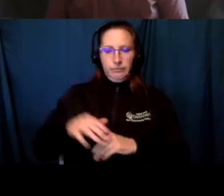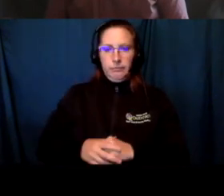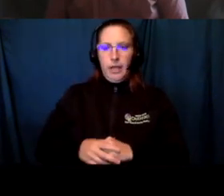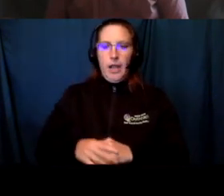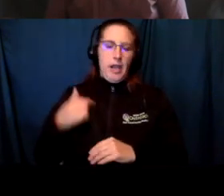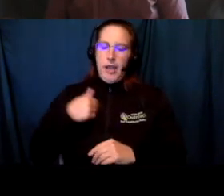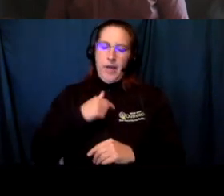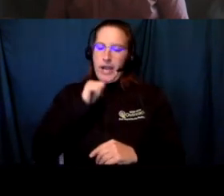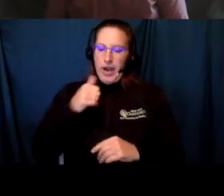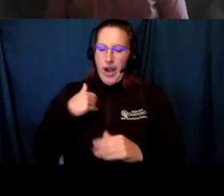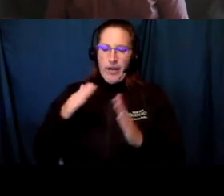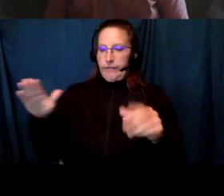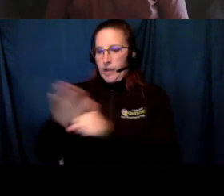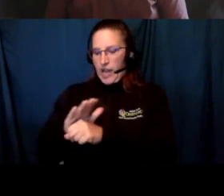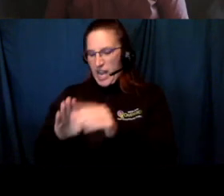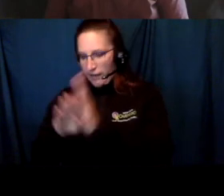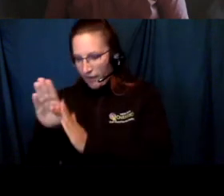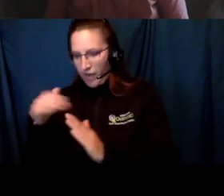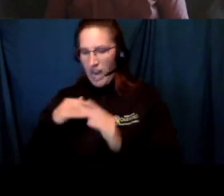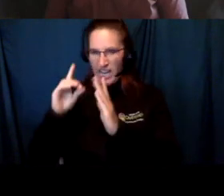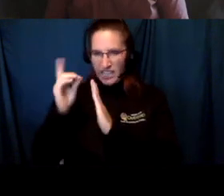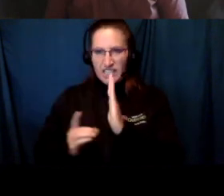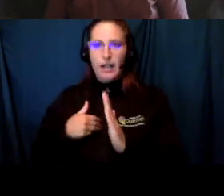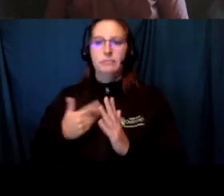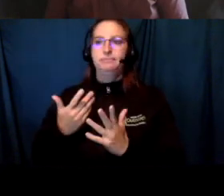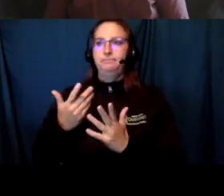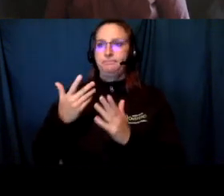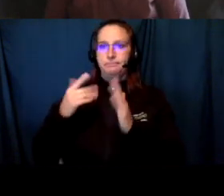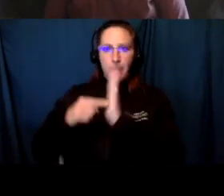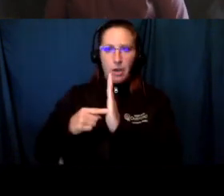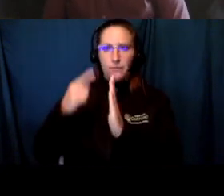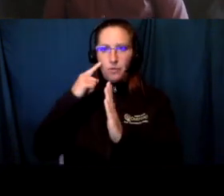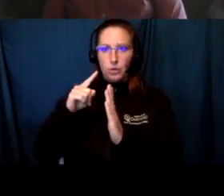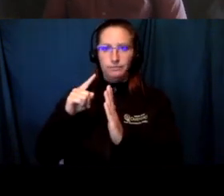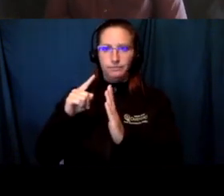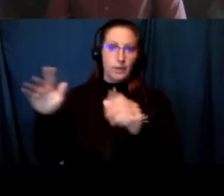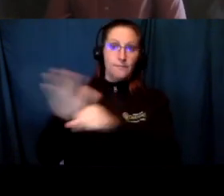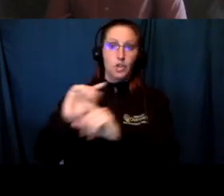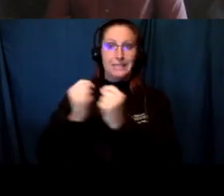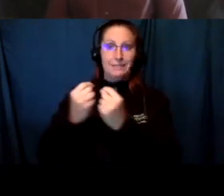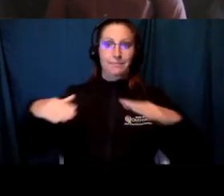developed our design, our model of exactly... and we don't have our full team together.